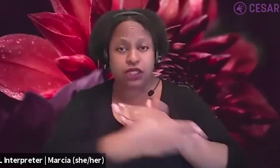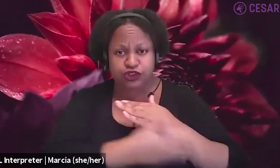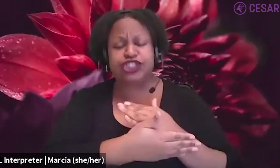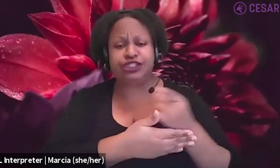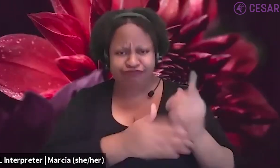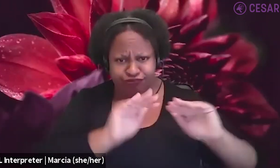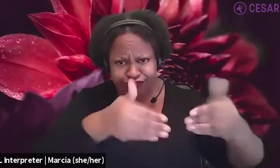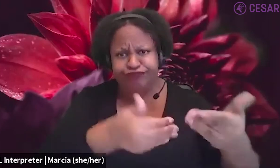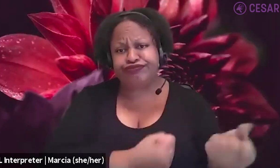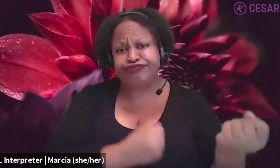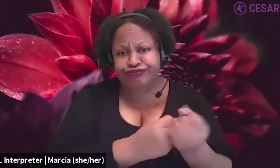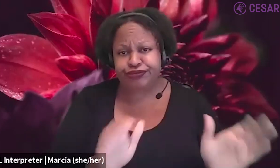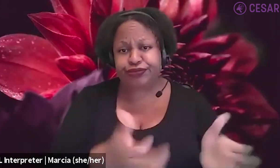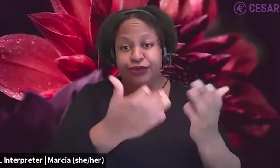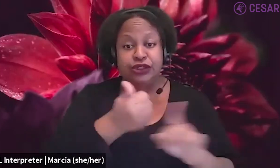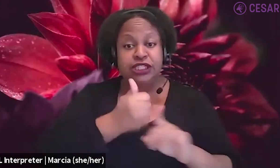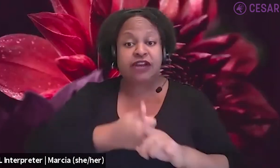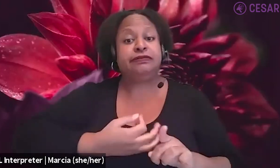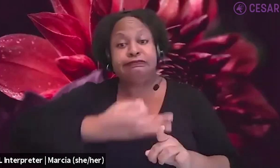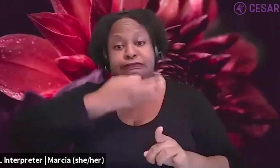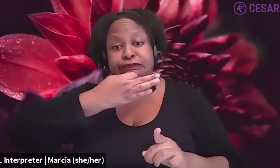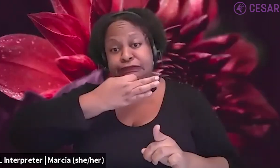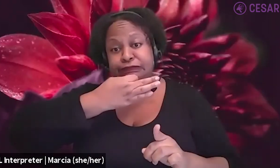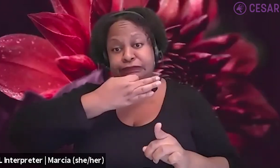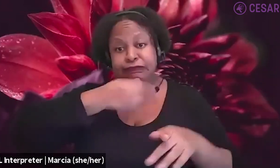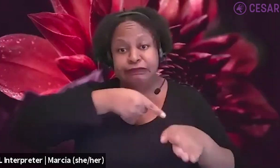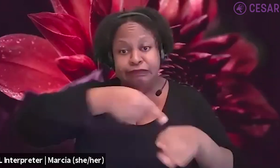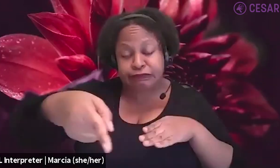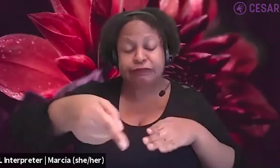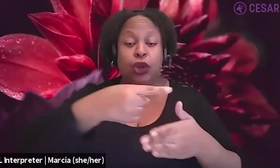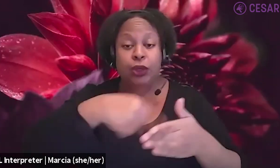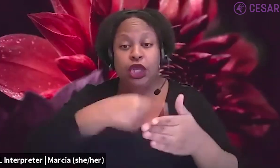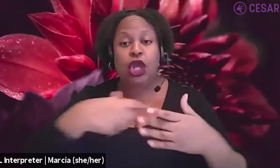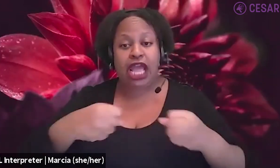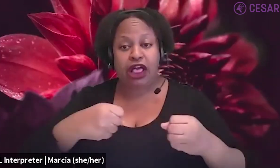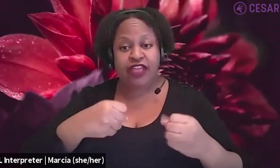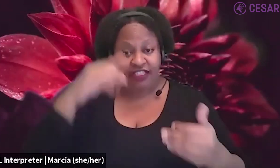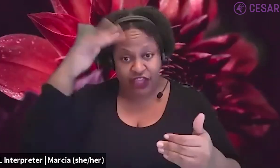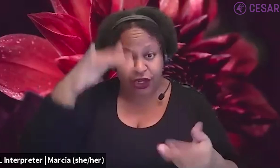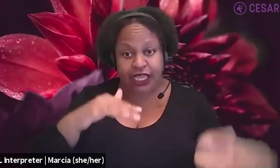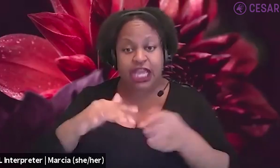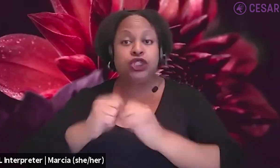particular expertise in critical health theory and social justice health policy development